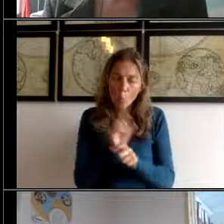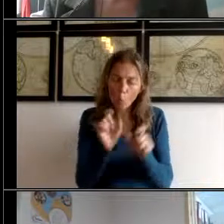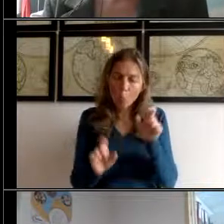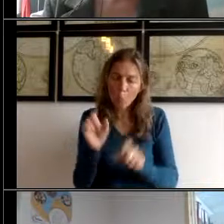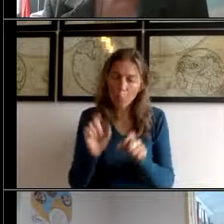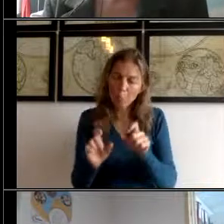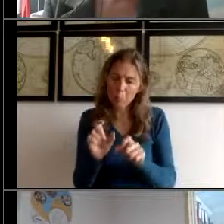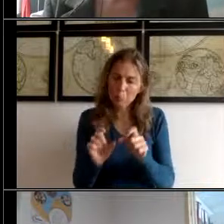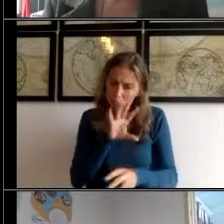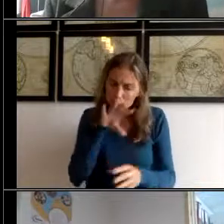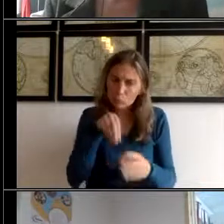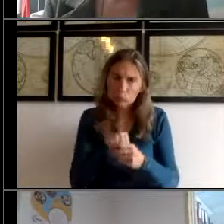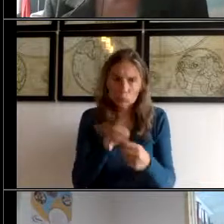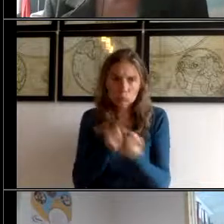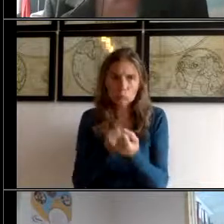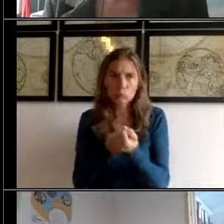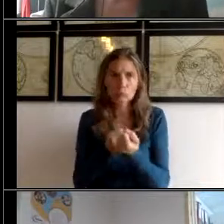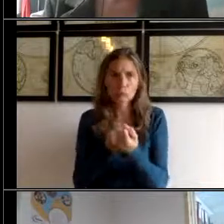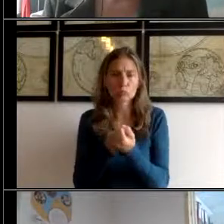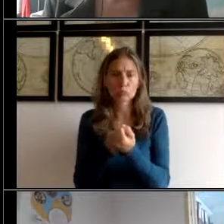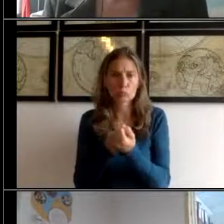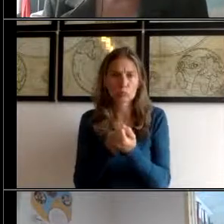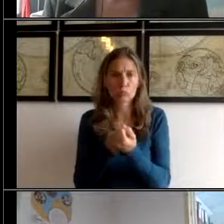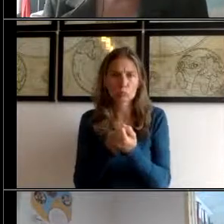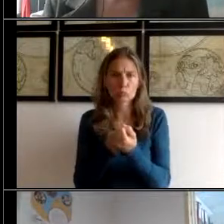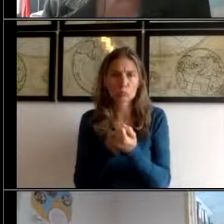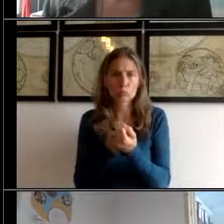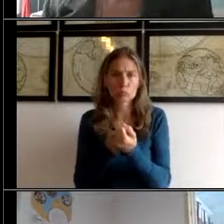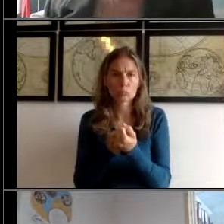And their future and our understanding of development is